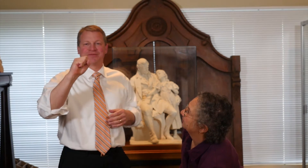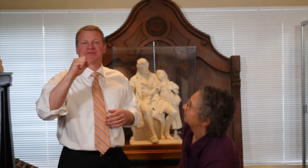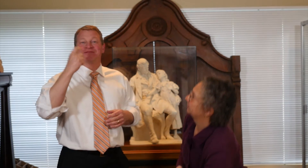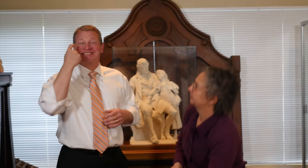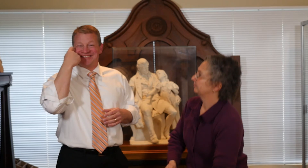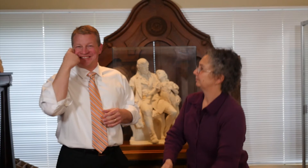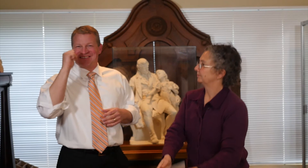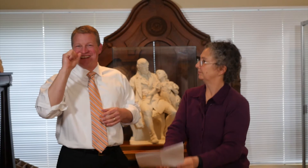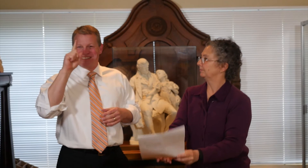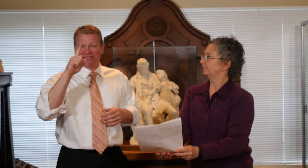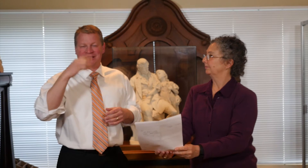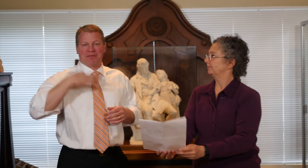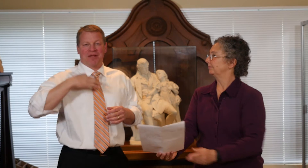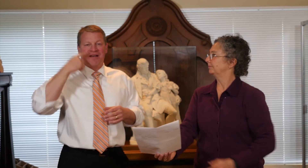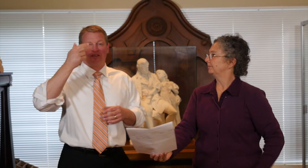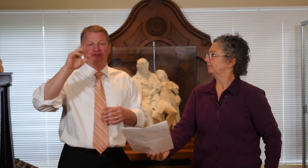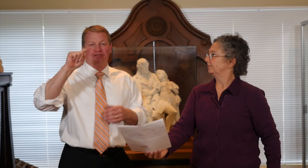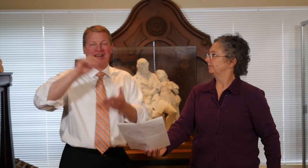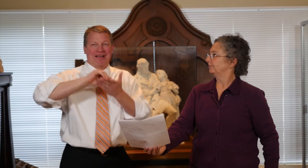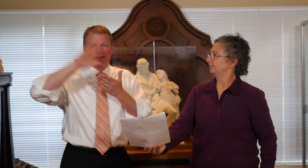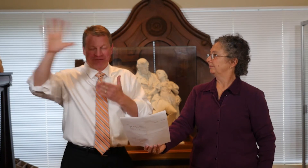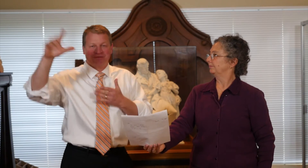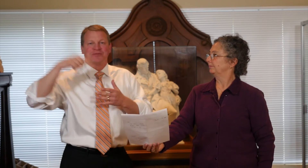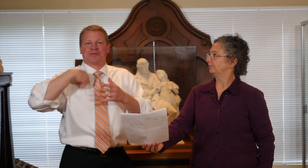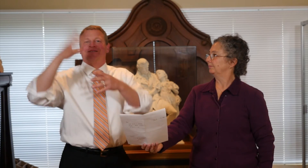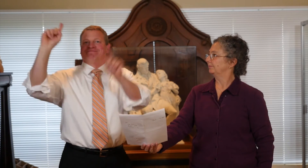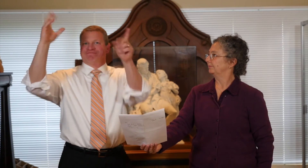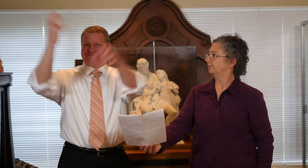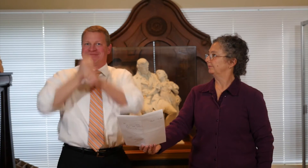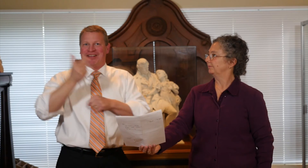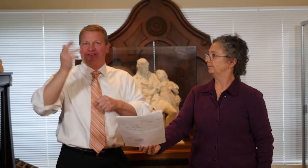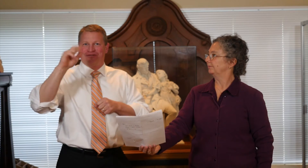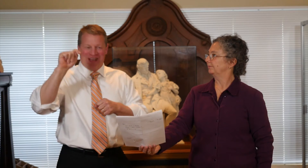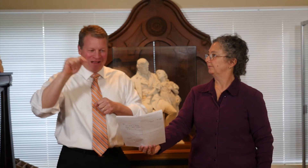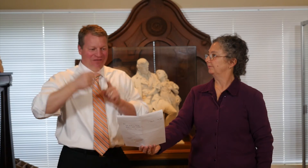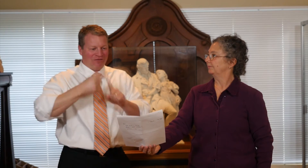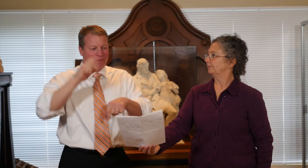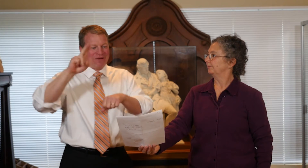There's also some news I'd like to share with you. We applied for a grant, which we did